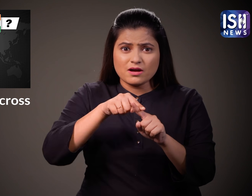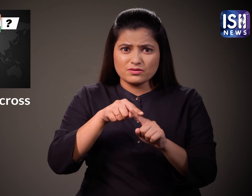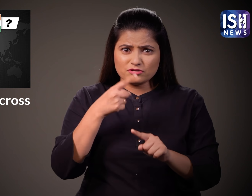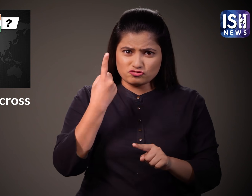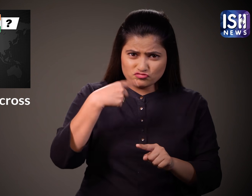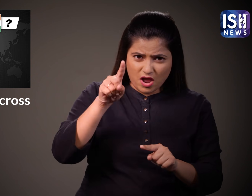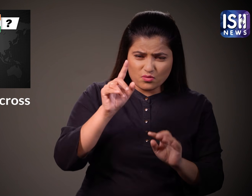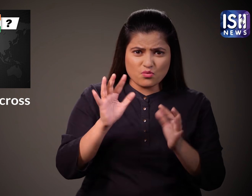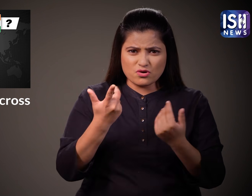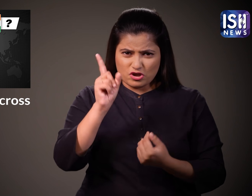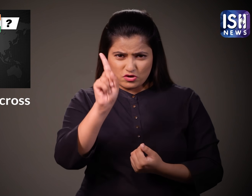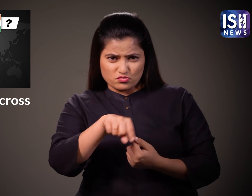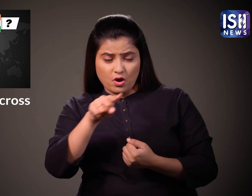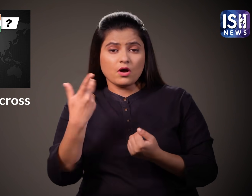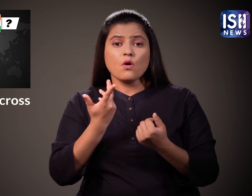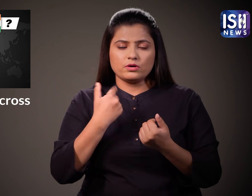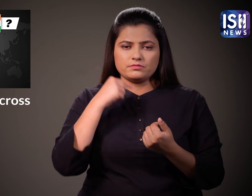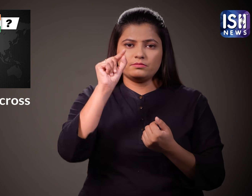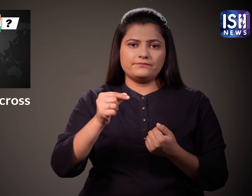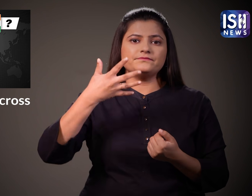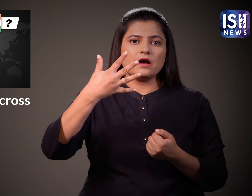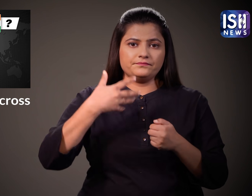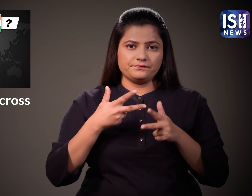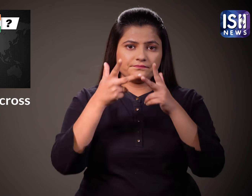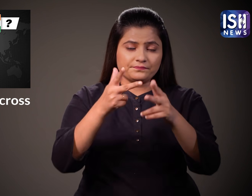Is it right or wrong? Here are five points.